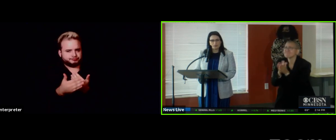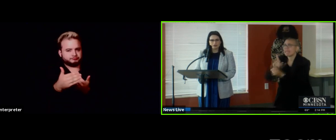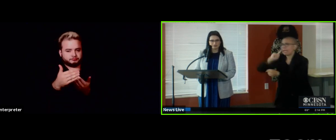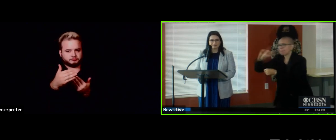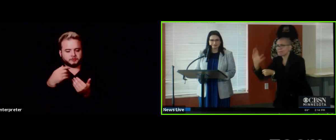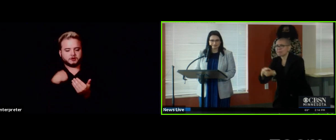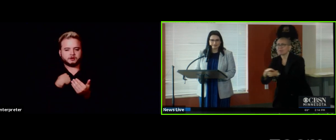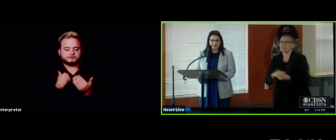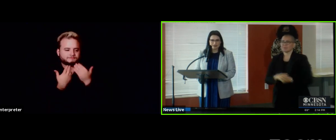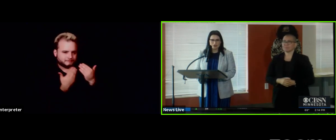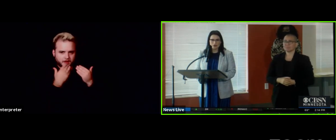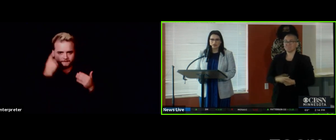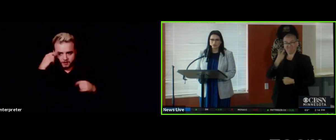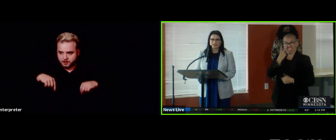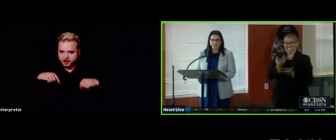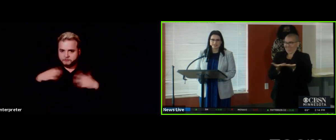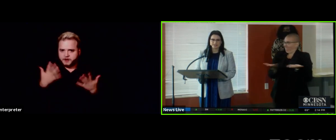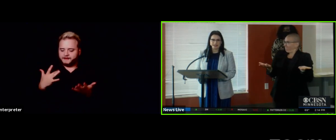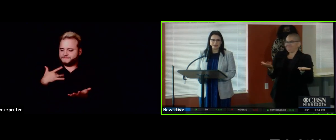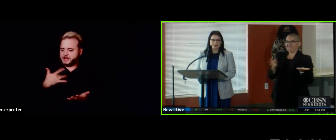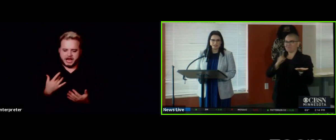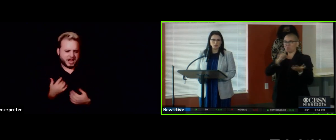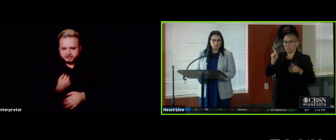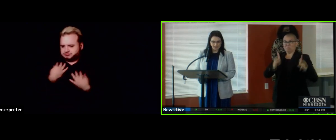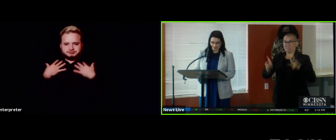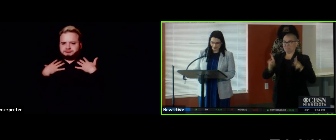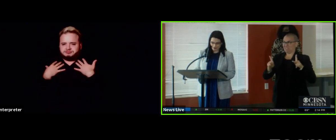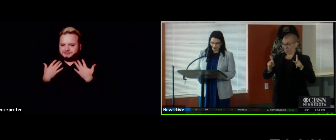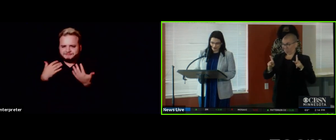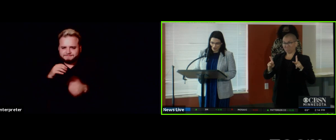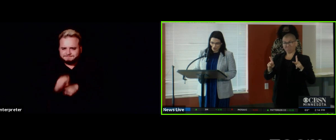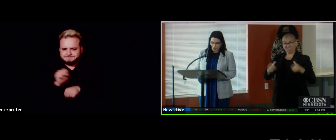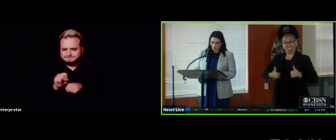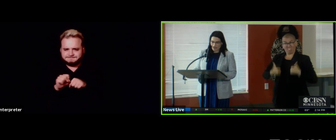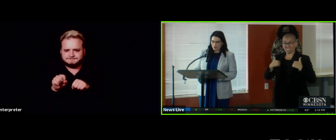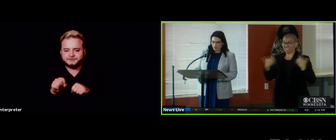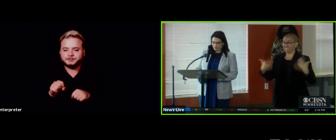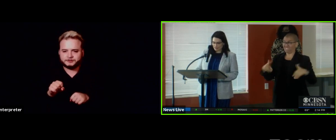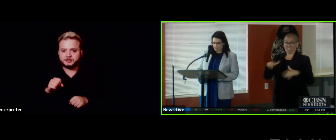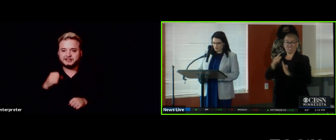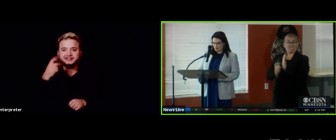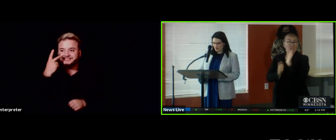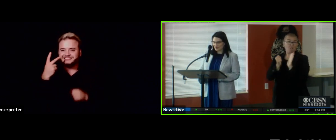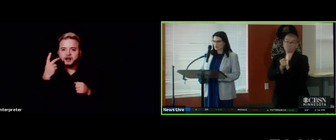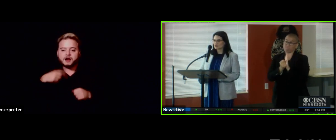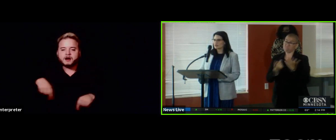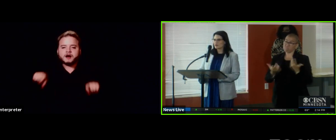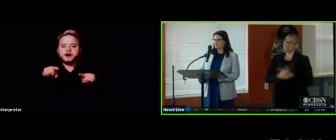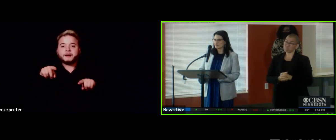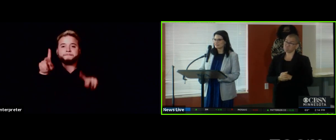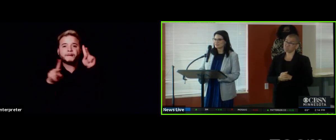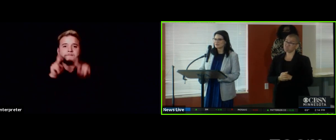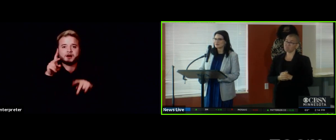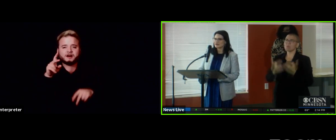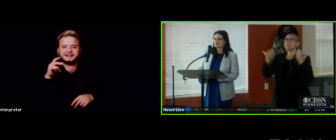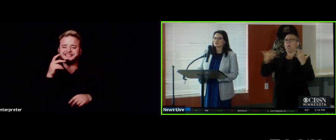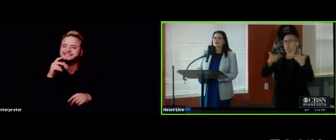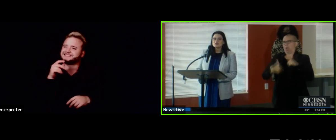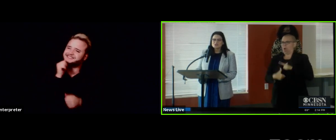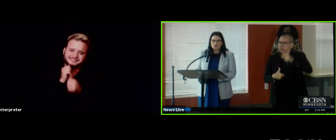who are in crisis in these moments. So now I would like to turn it over to both Commissioner